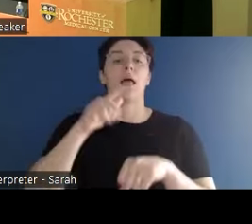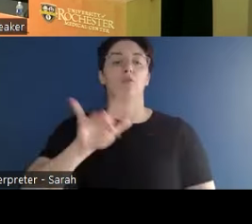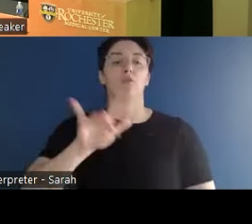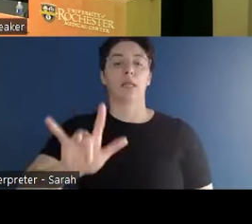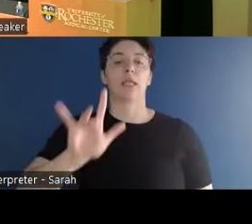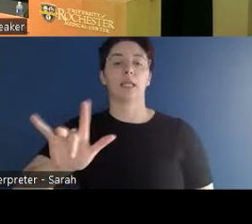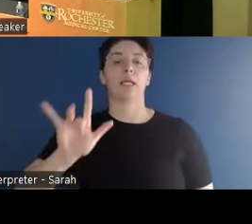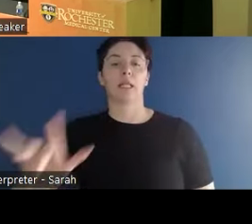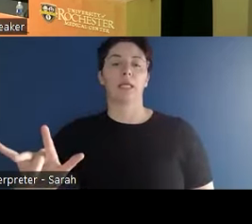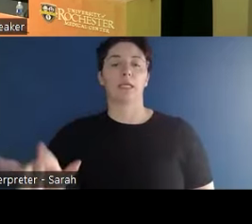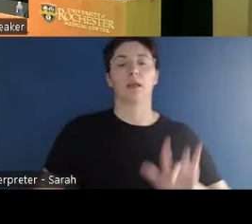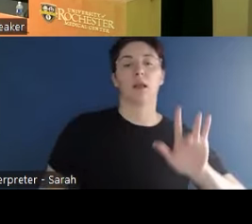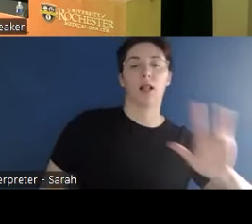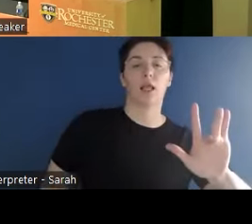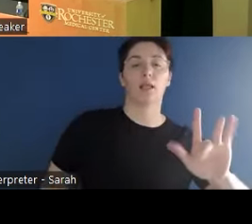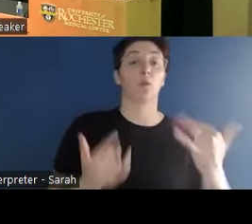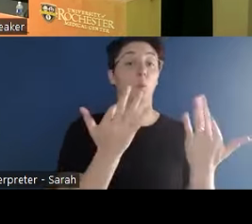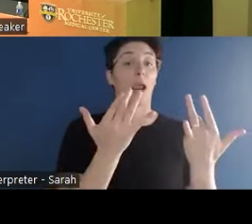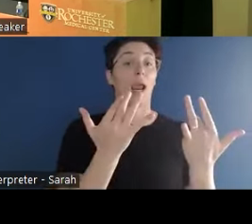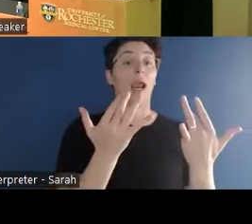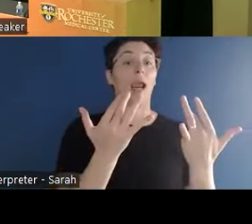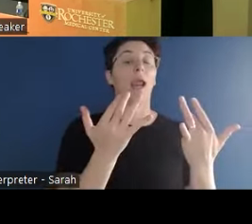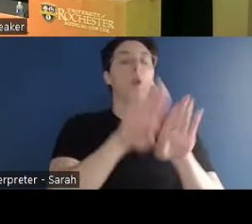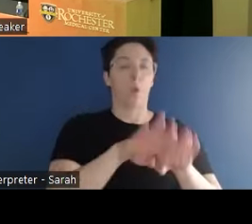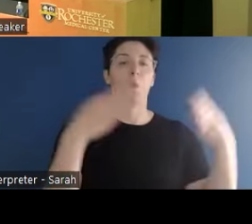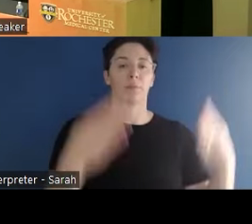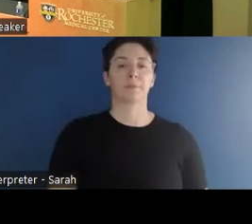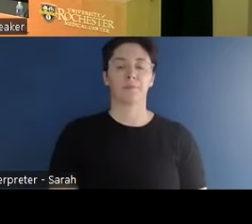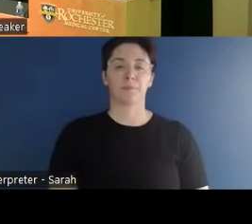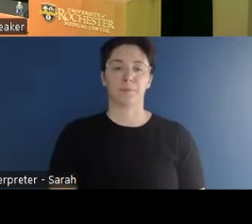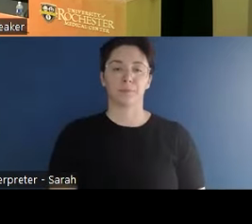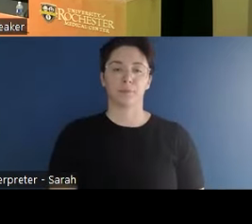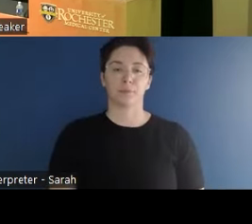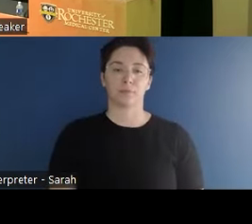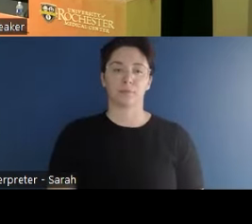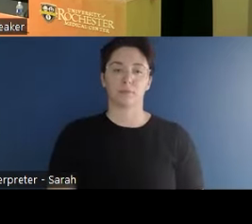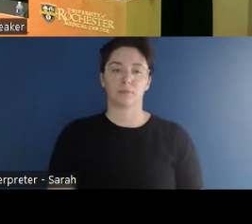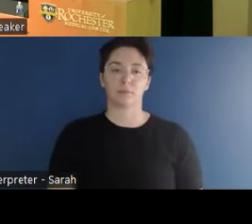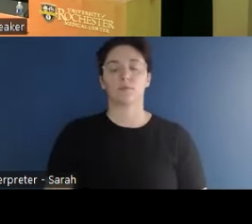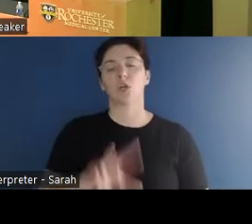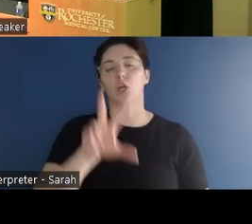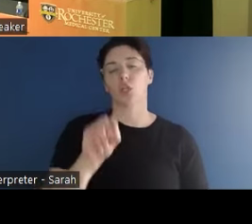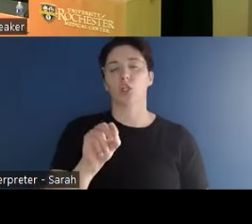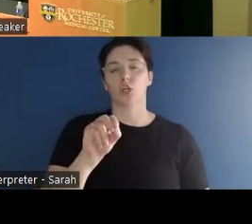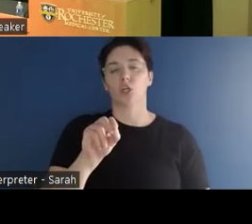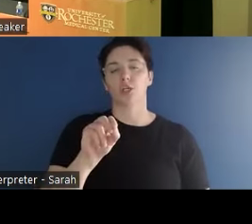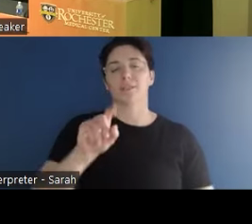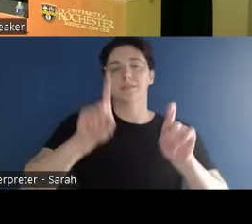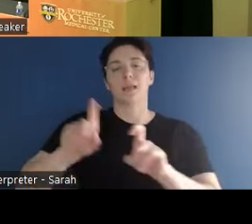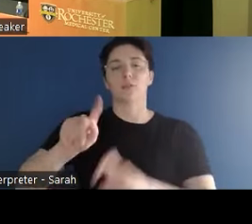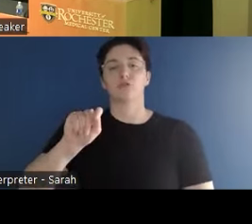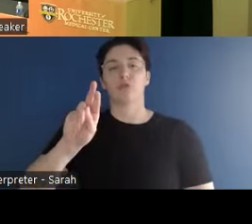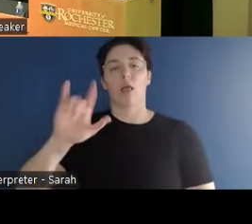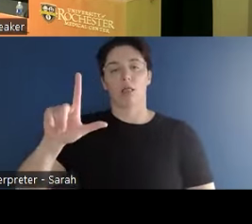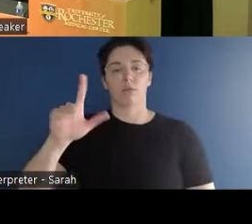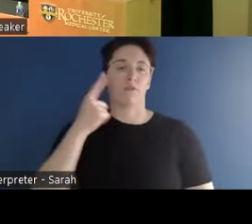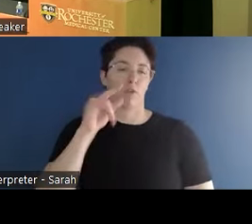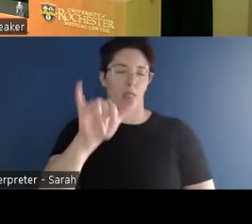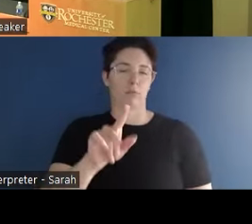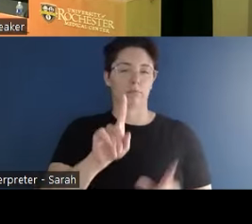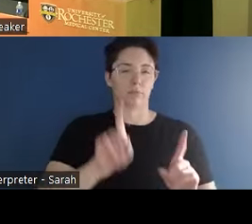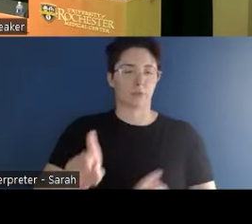wait for that box to open there are 30 trials or test trials for that one and it was developed to